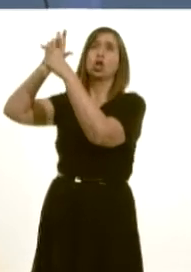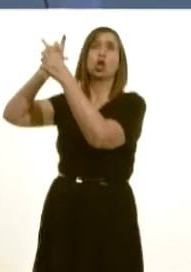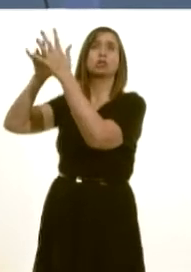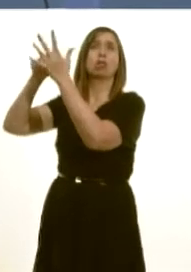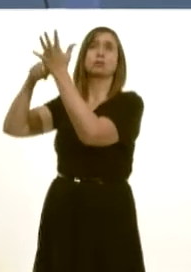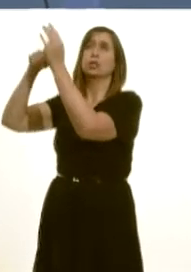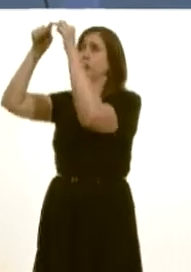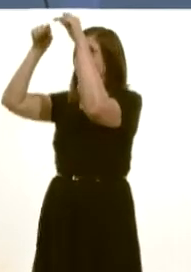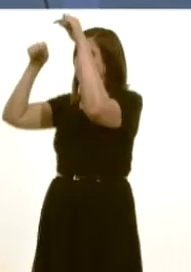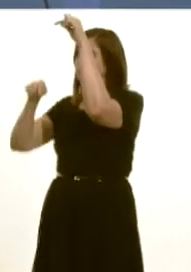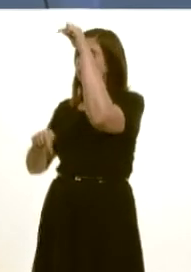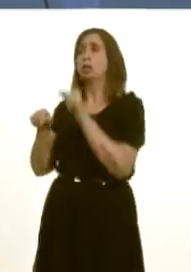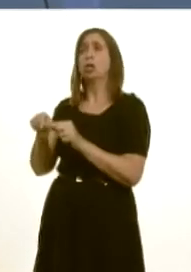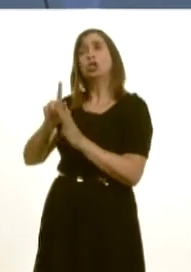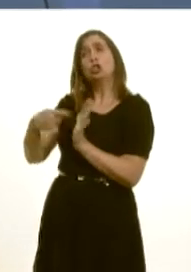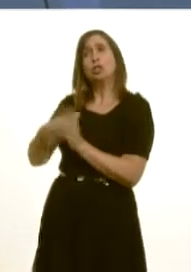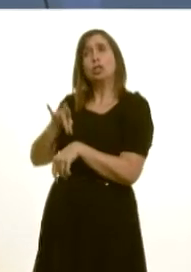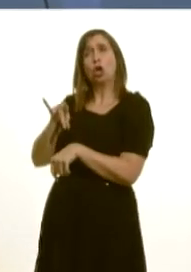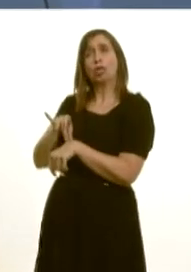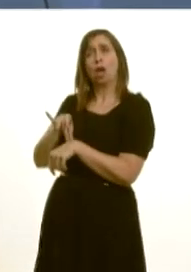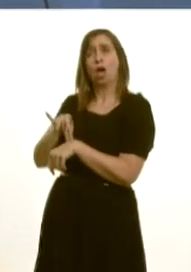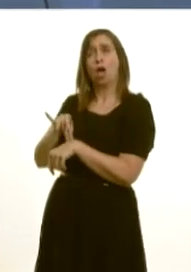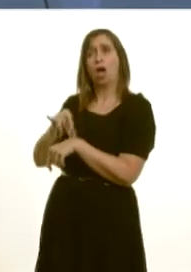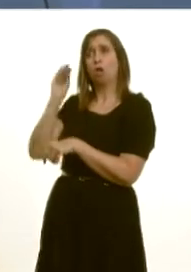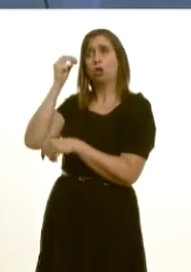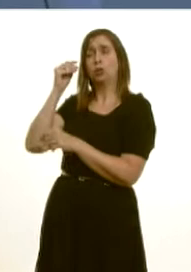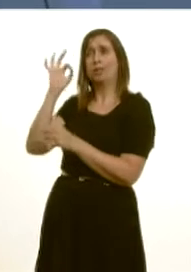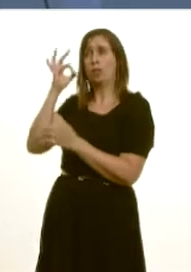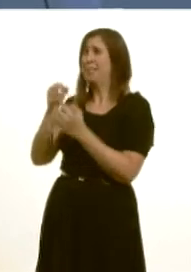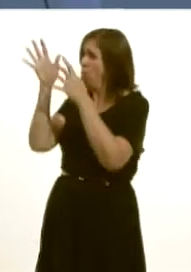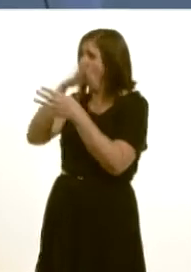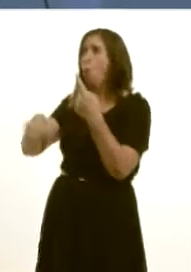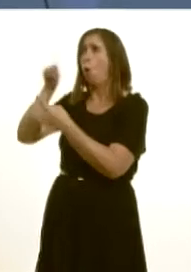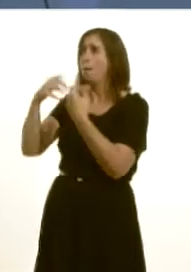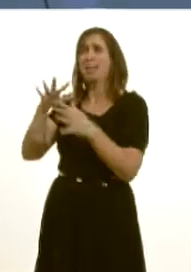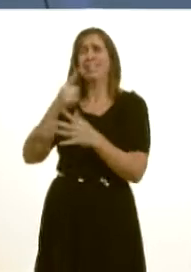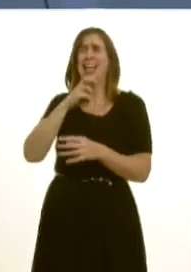and students committee of the BMA, that what we need, to address these issues, whether